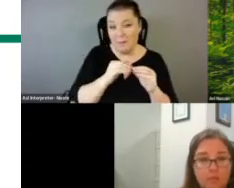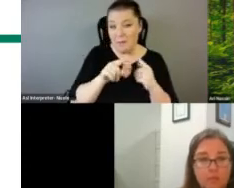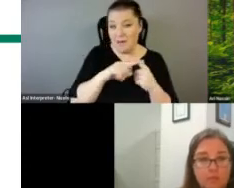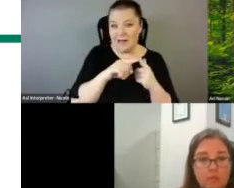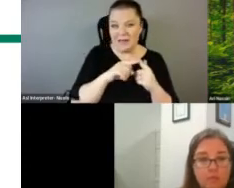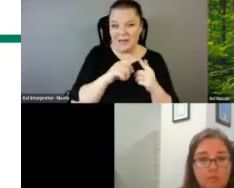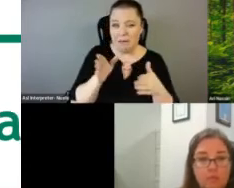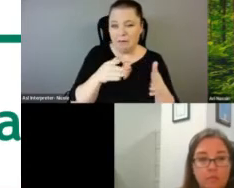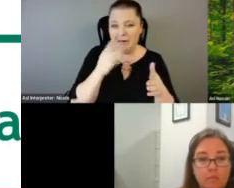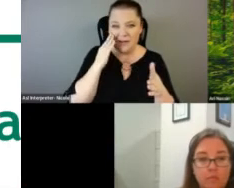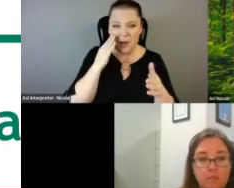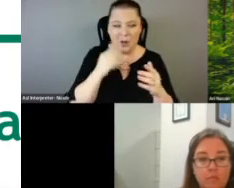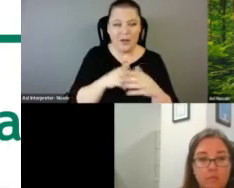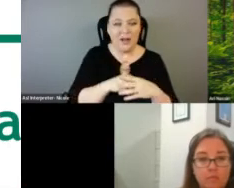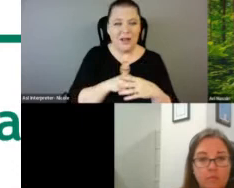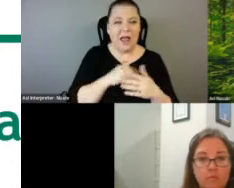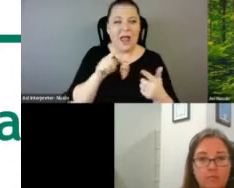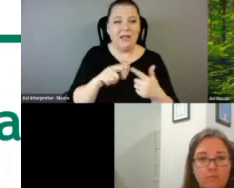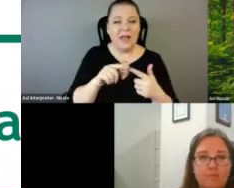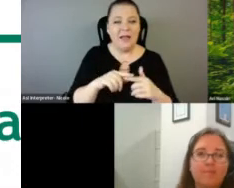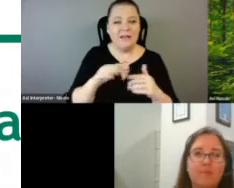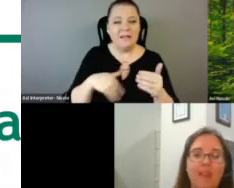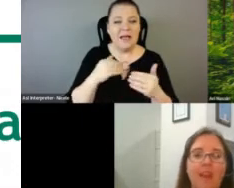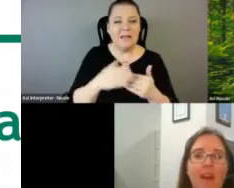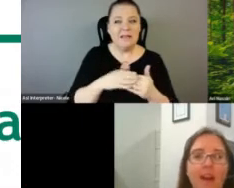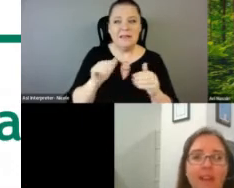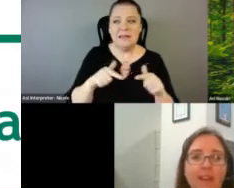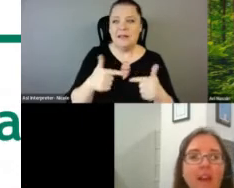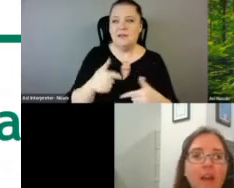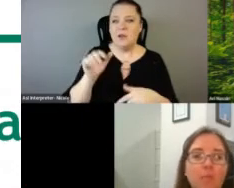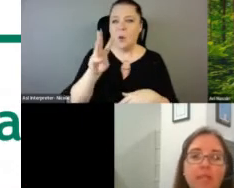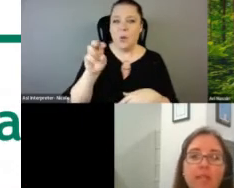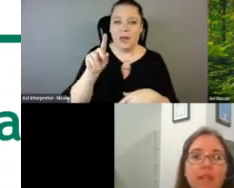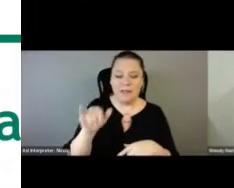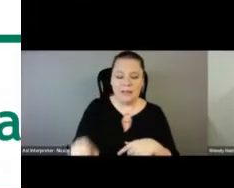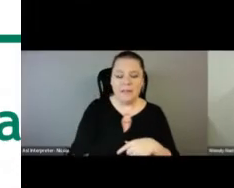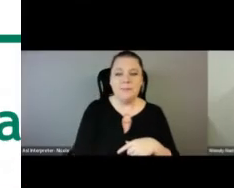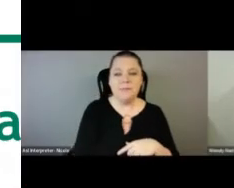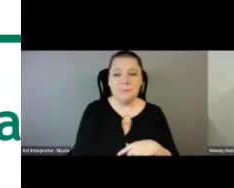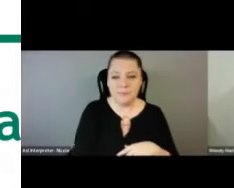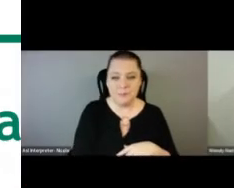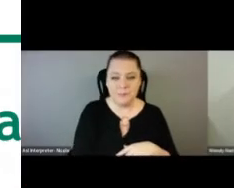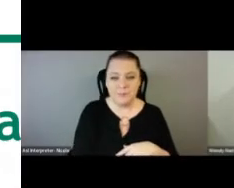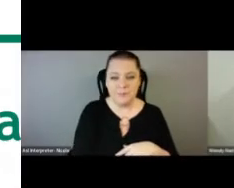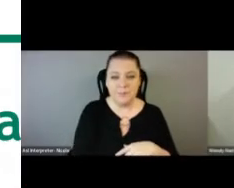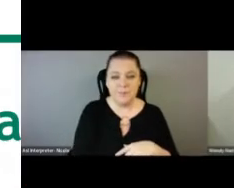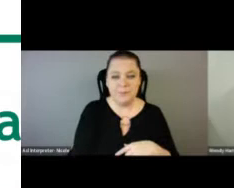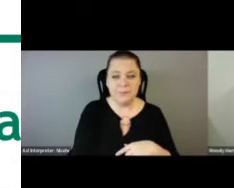slide and hand it off to Wendy Harrold. Wendy. Wendy Harrold: Hi, I'm Wendy. I'm a white woman with long